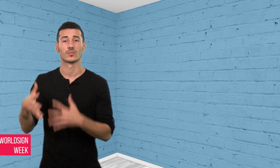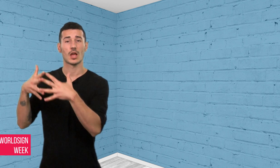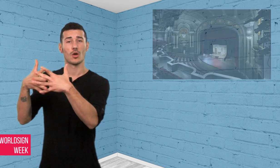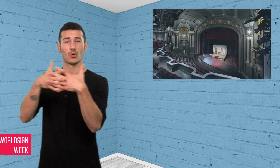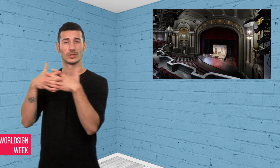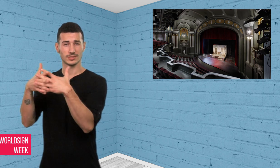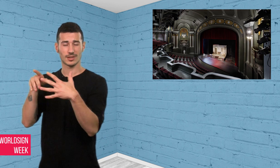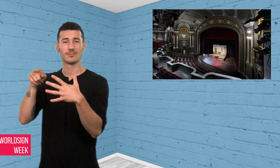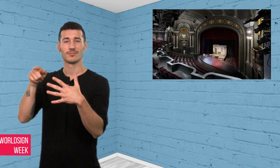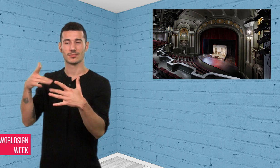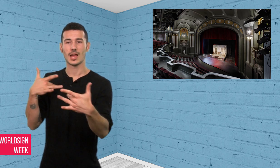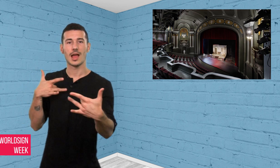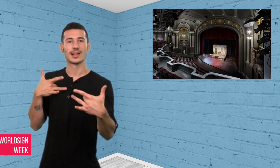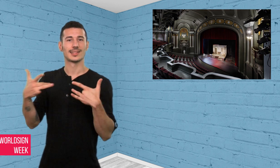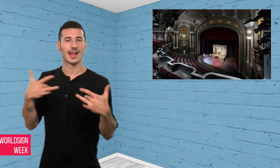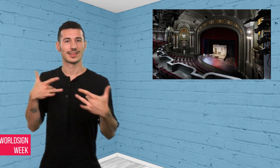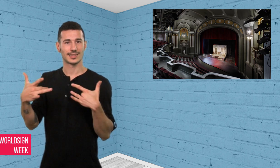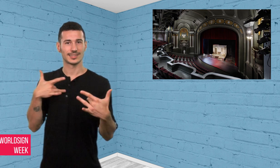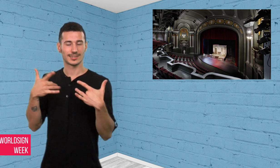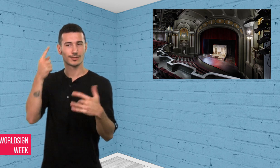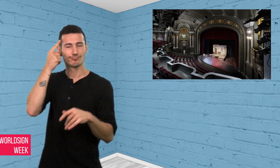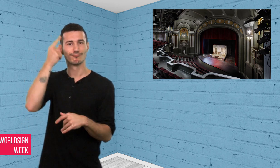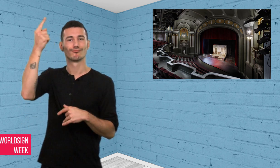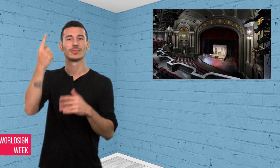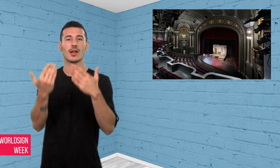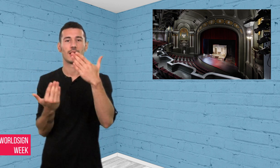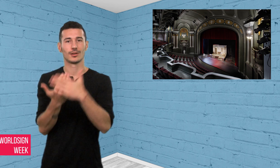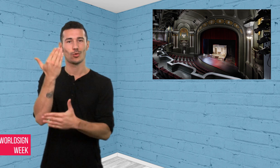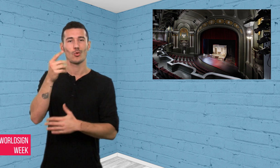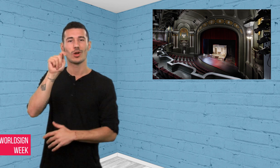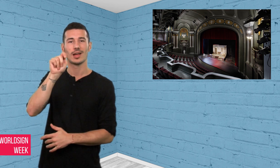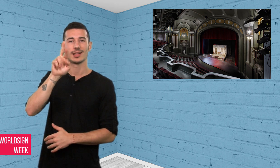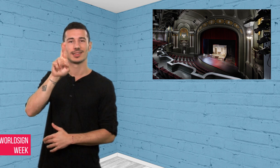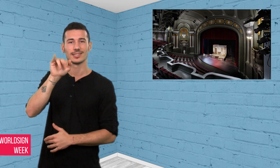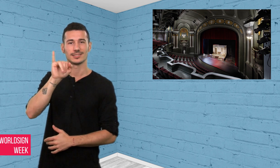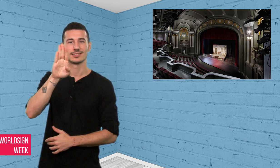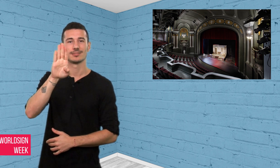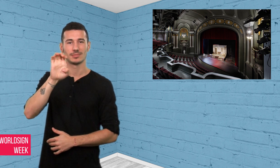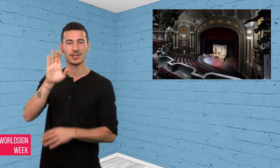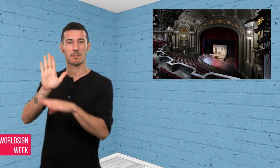In the United States, a theatre created new